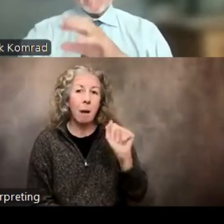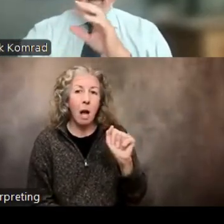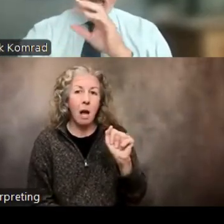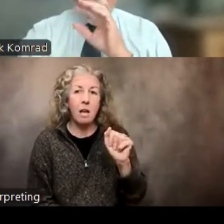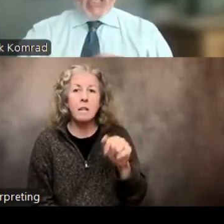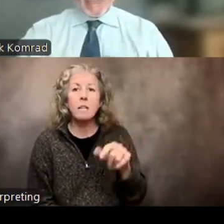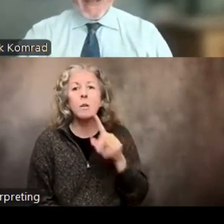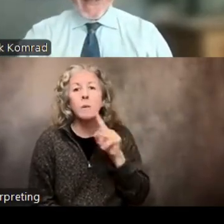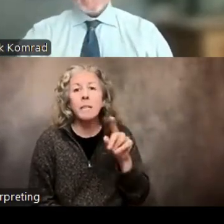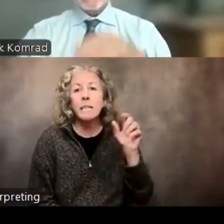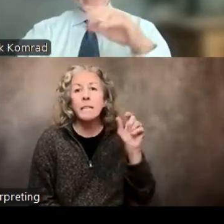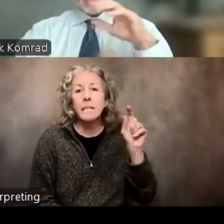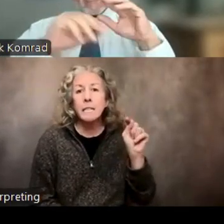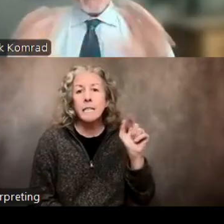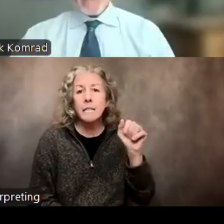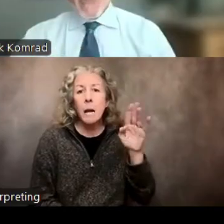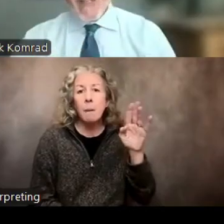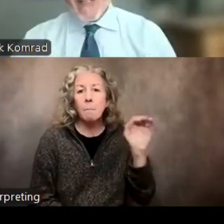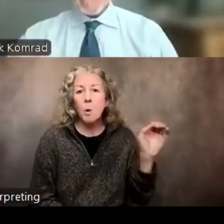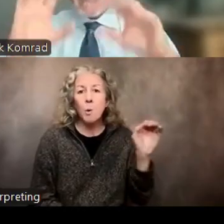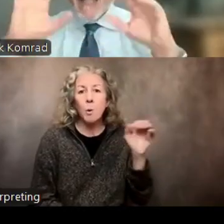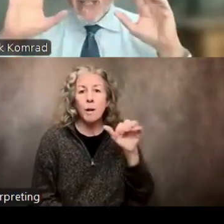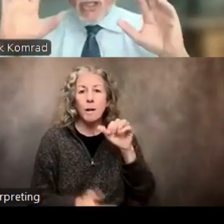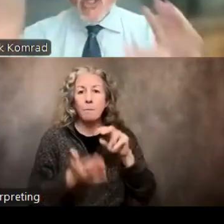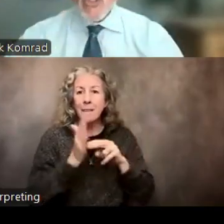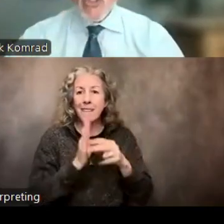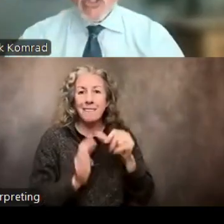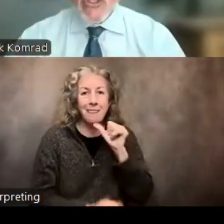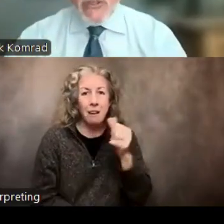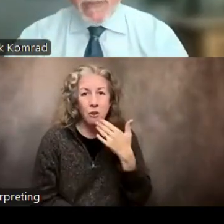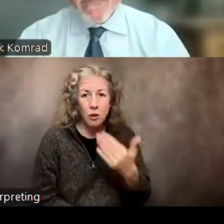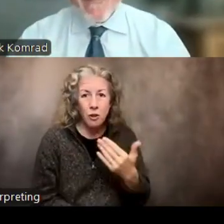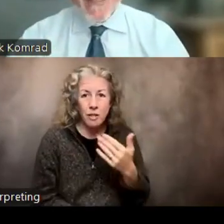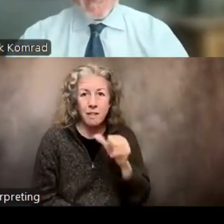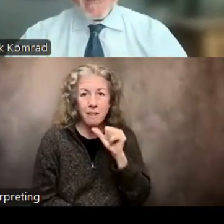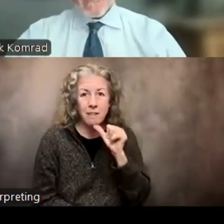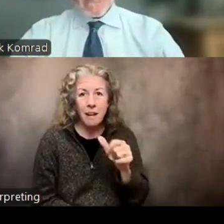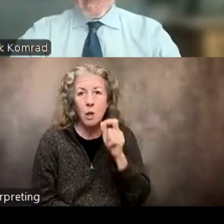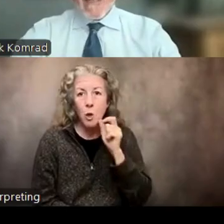not good, it's uncool. It's something you shouldn't do. And